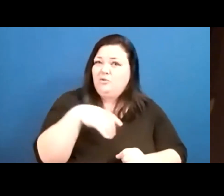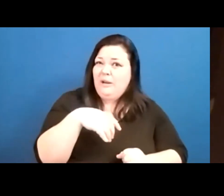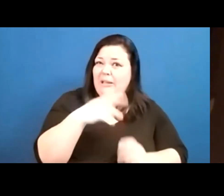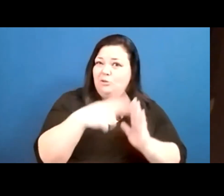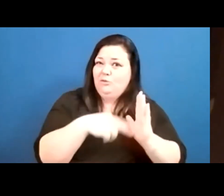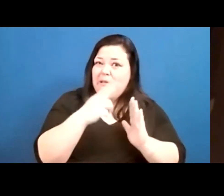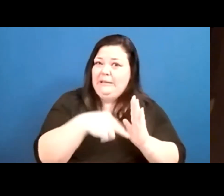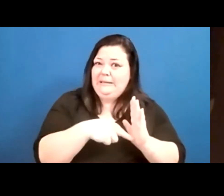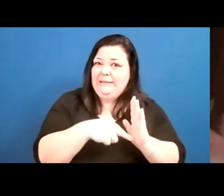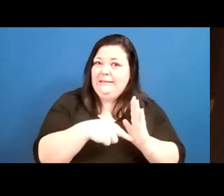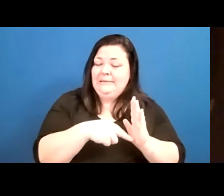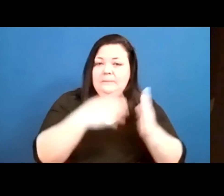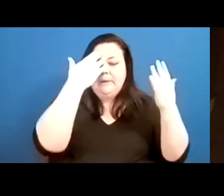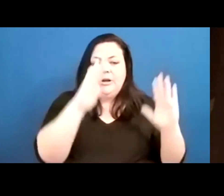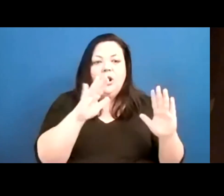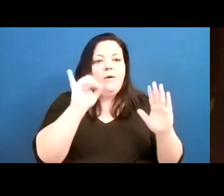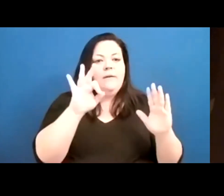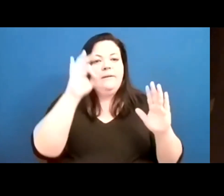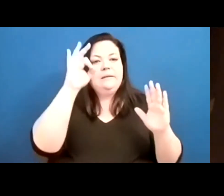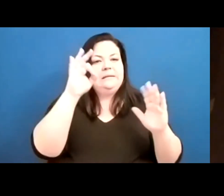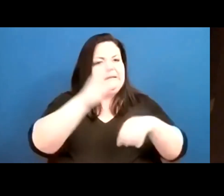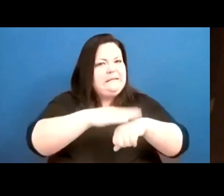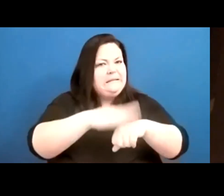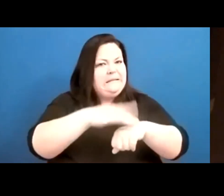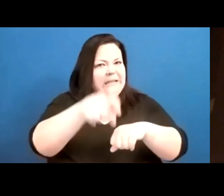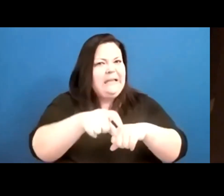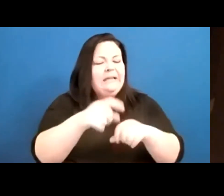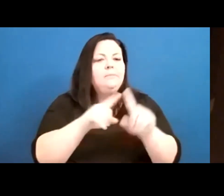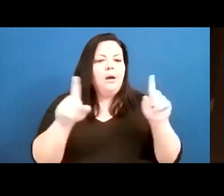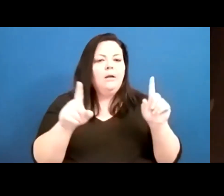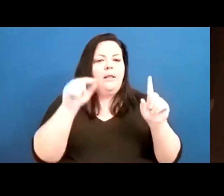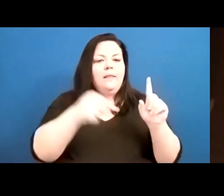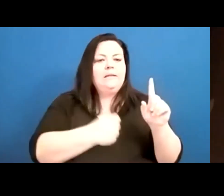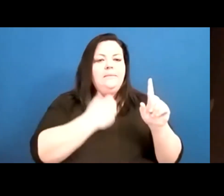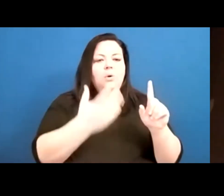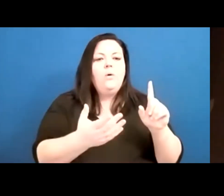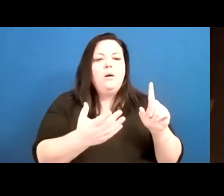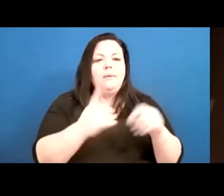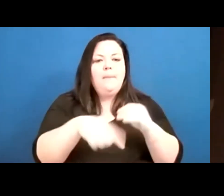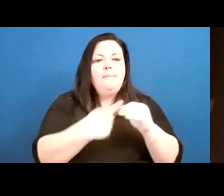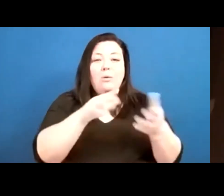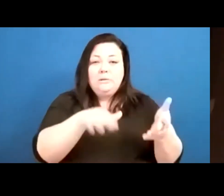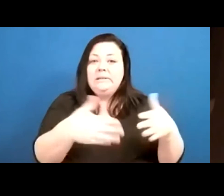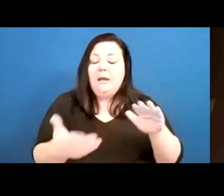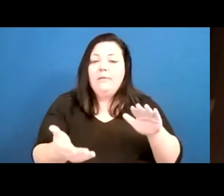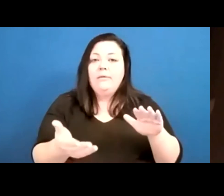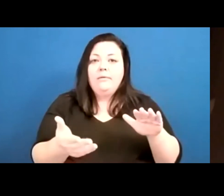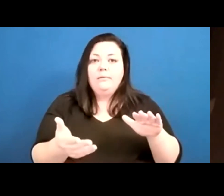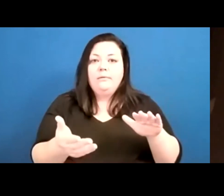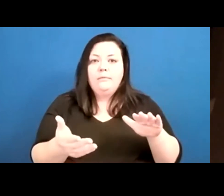Um, I don't know if this bears a content warning but I'll give it, um, this is a poem about death and about the aftermath of